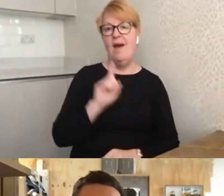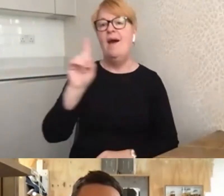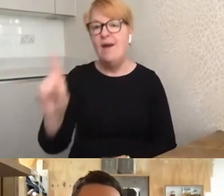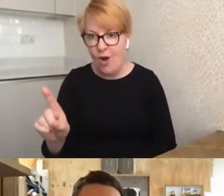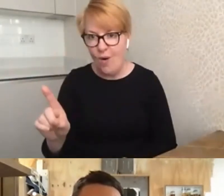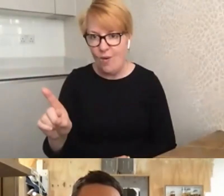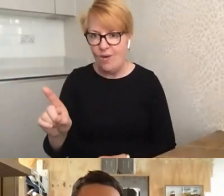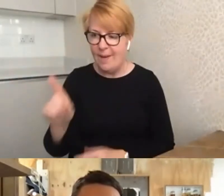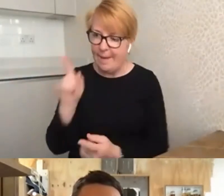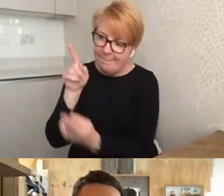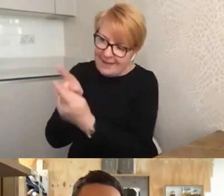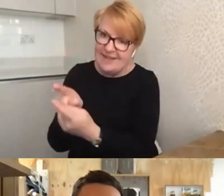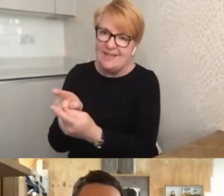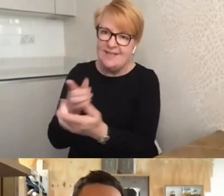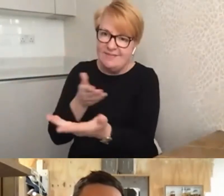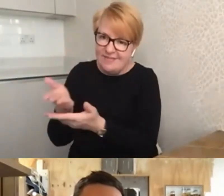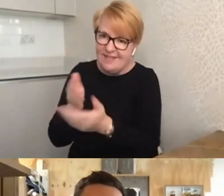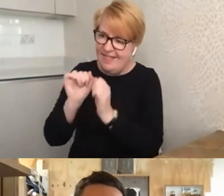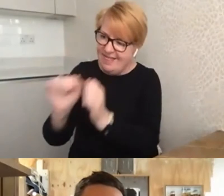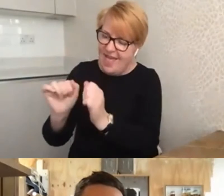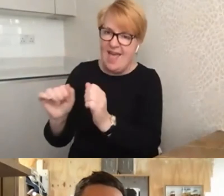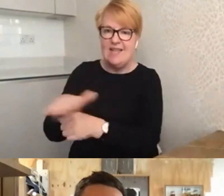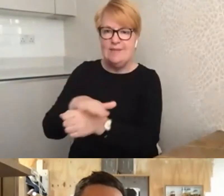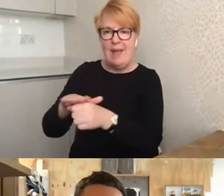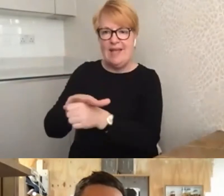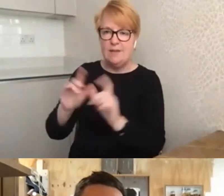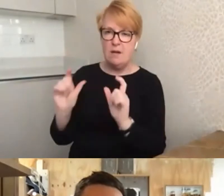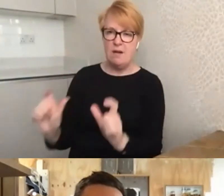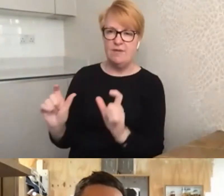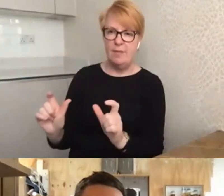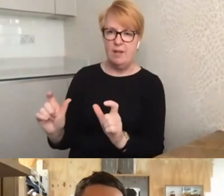it's not about dragging people into your building, it is about going to where they are.